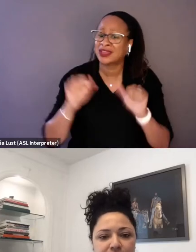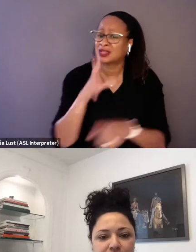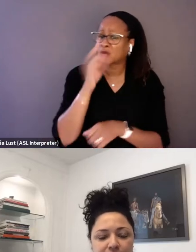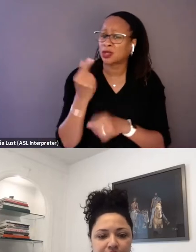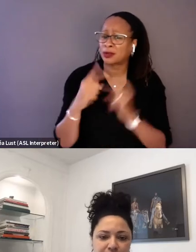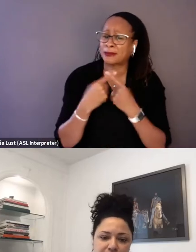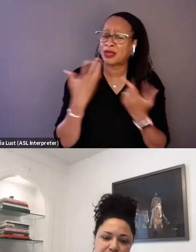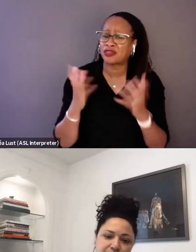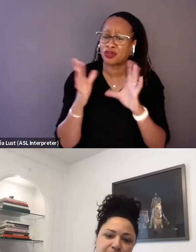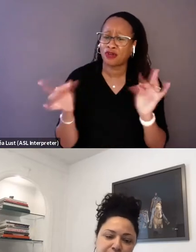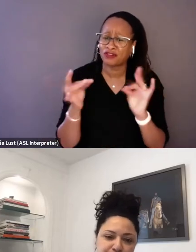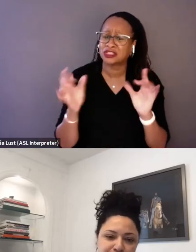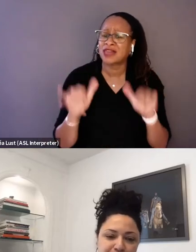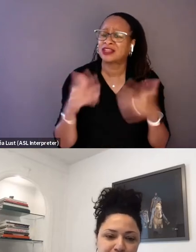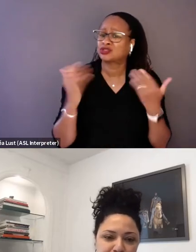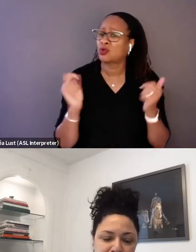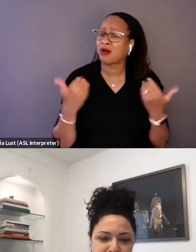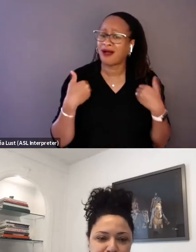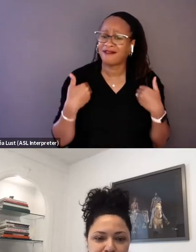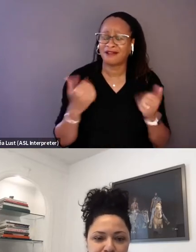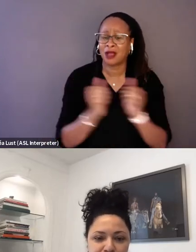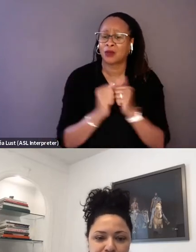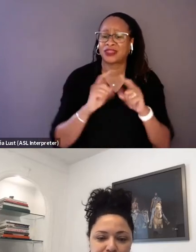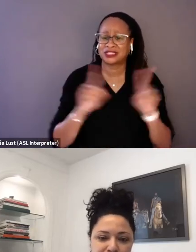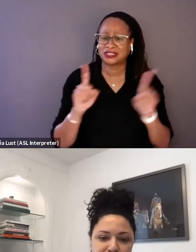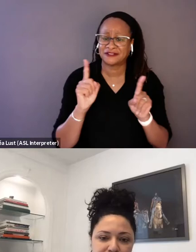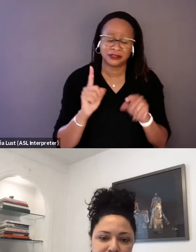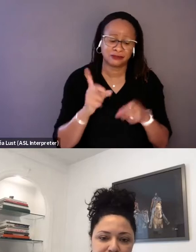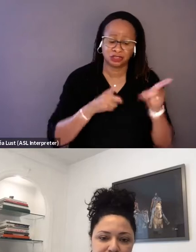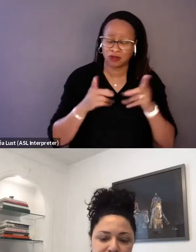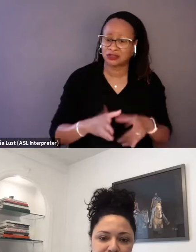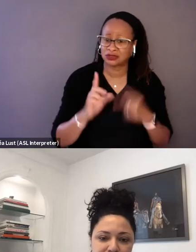the conversations that you all had with the different directors about what needed